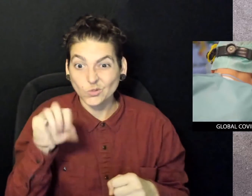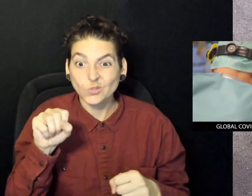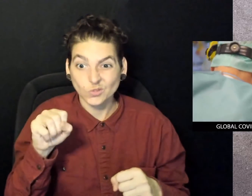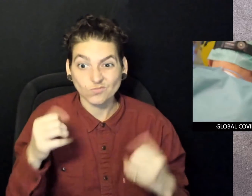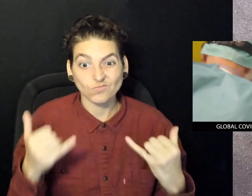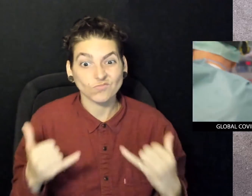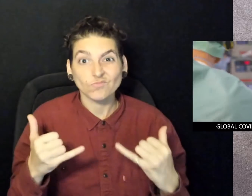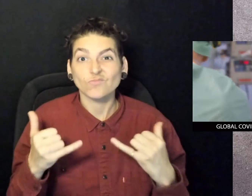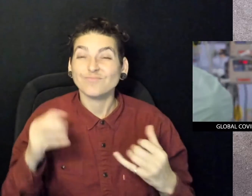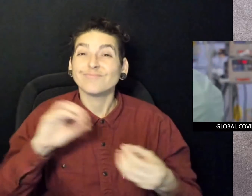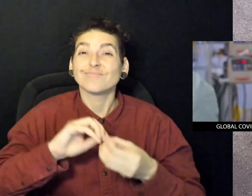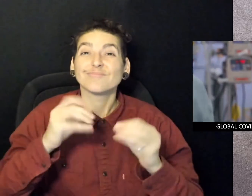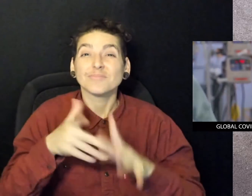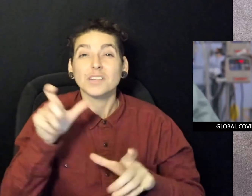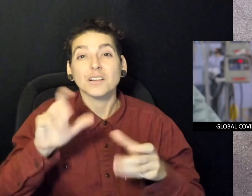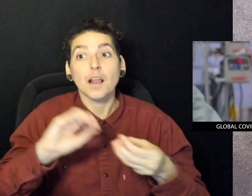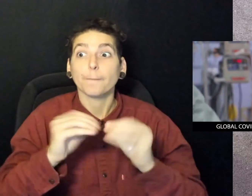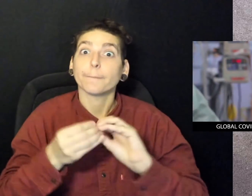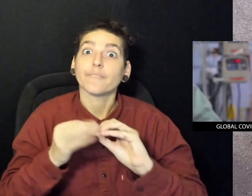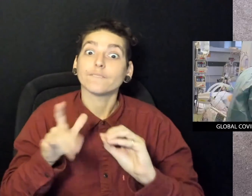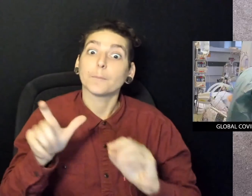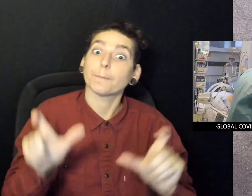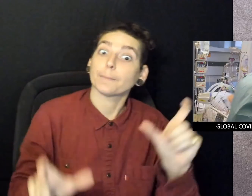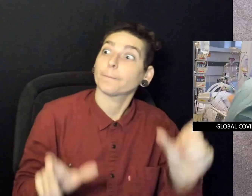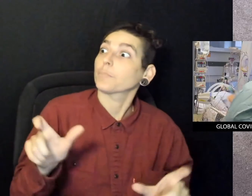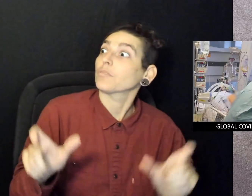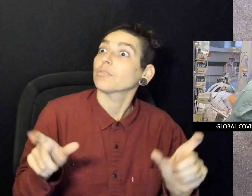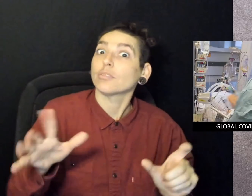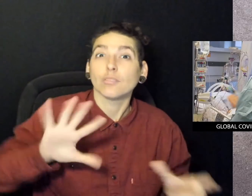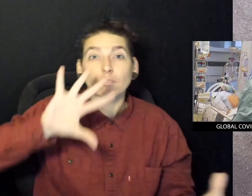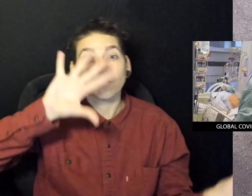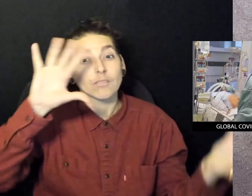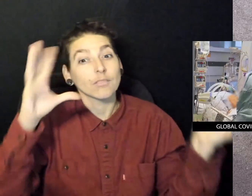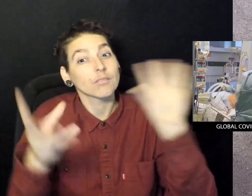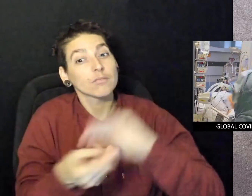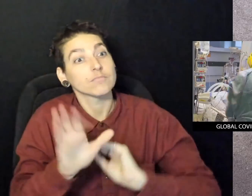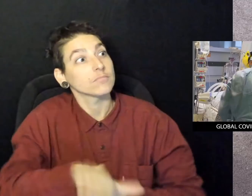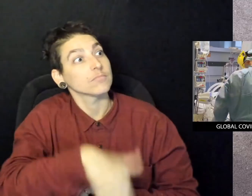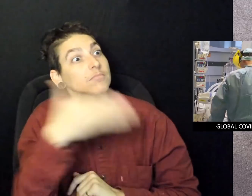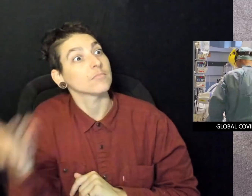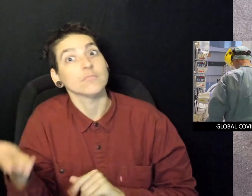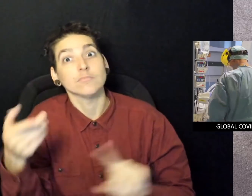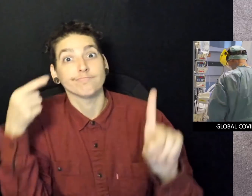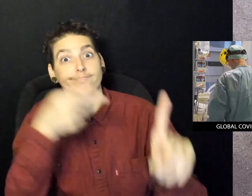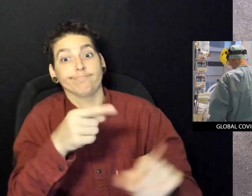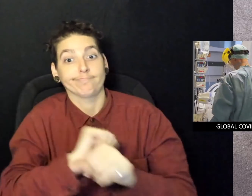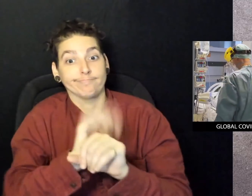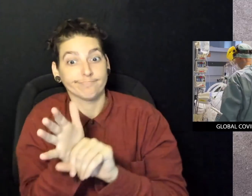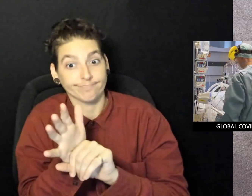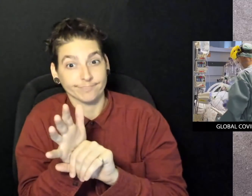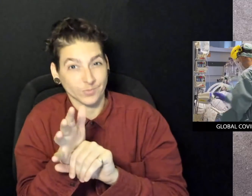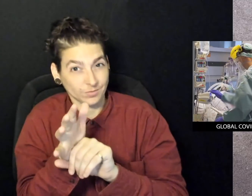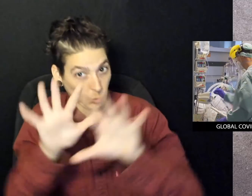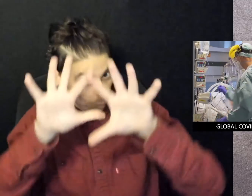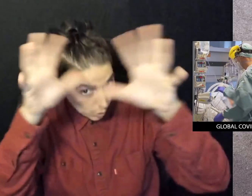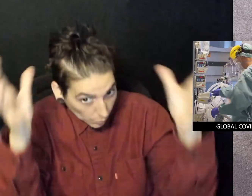here is some grim breaking news this evening the number of people who have died from Covid